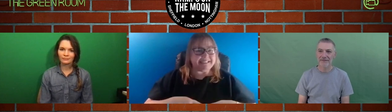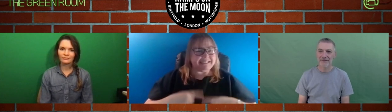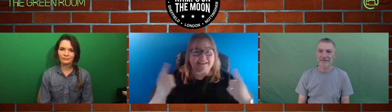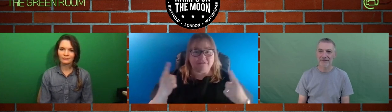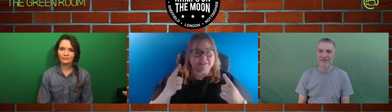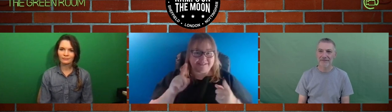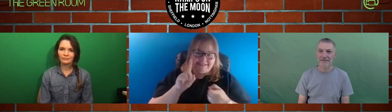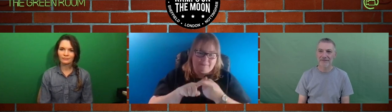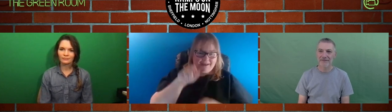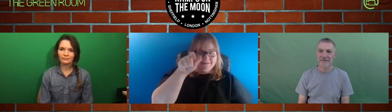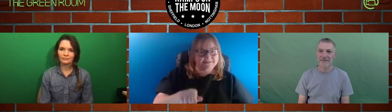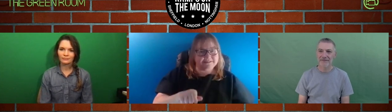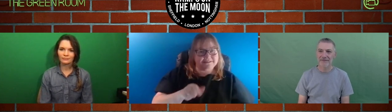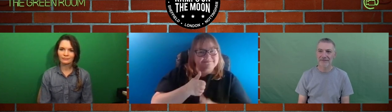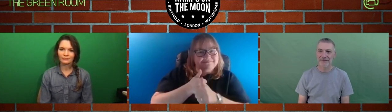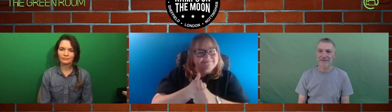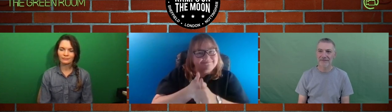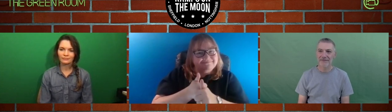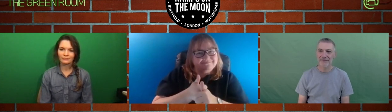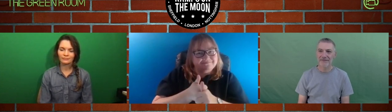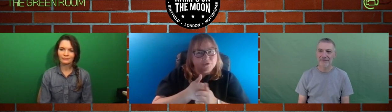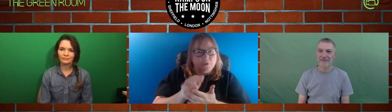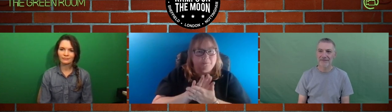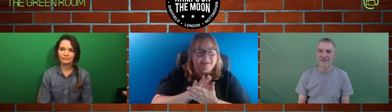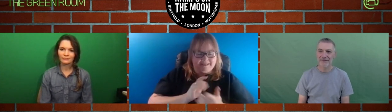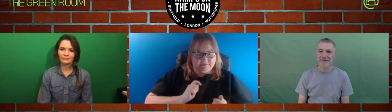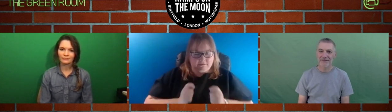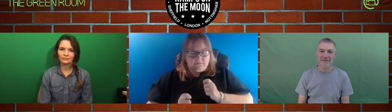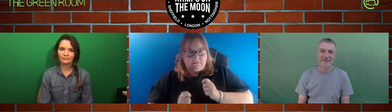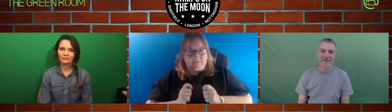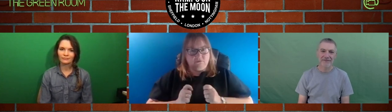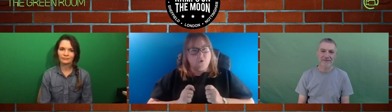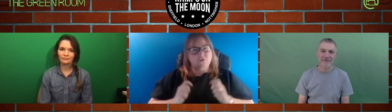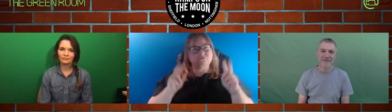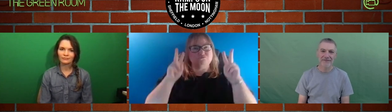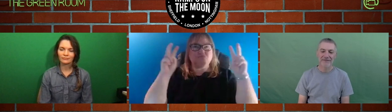work with. I mainly see it as a way to